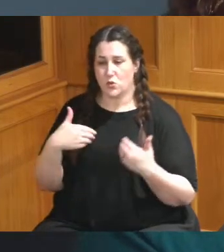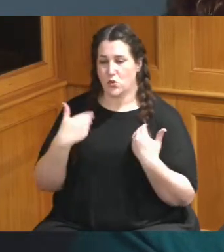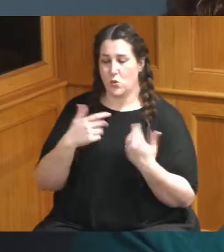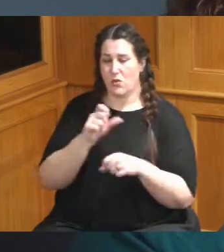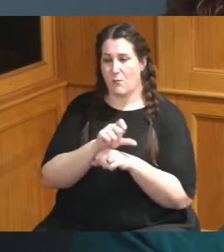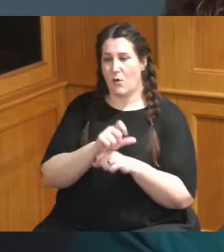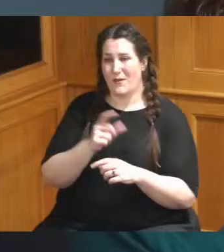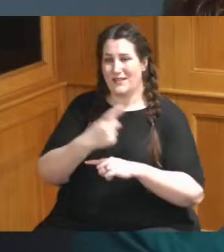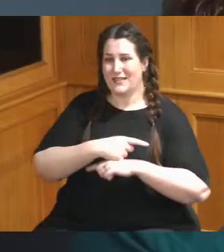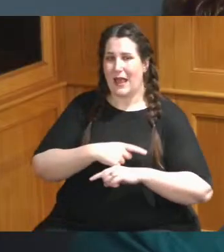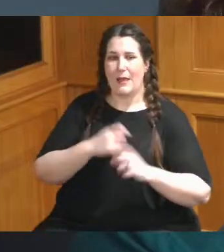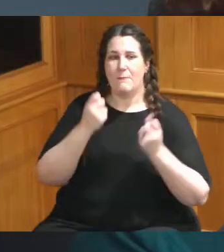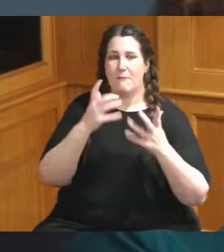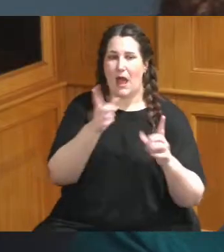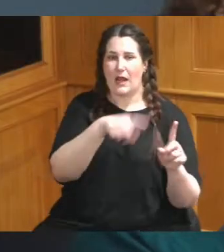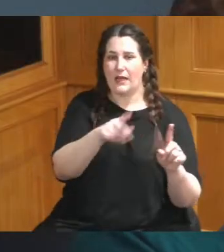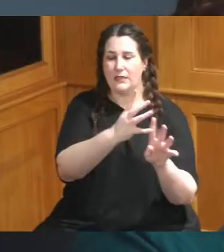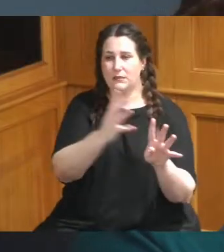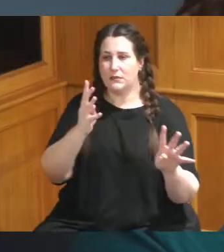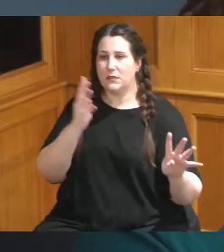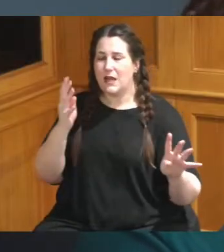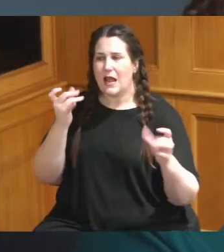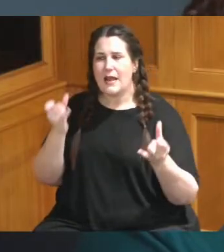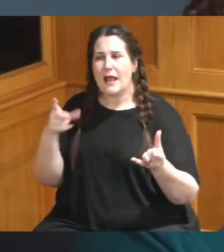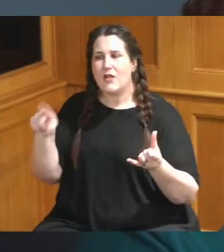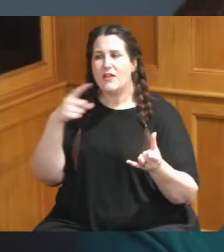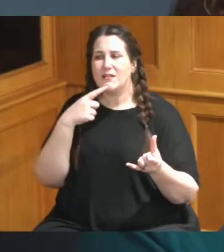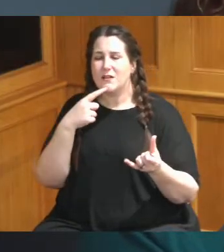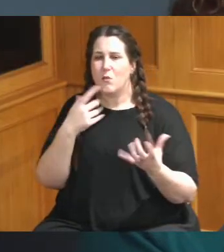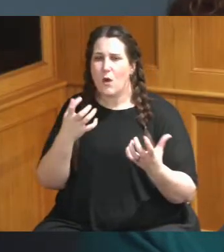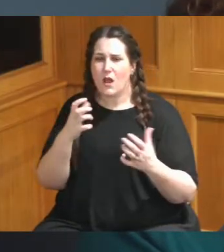have a lot of youth and now they're saying they want to move to coaching. I don't know we coaching